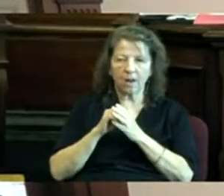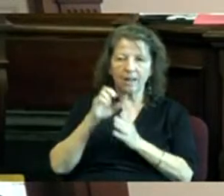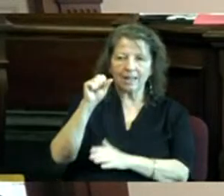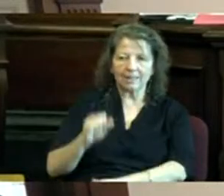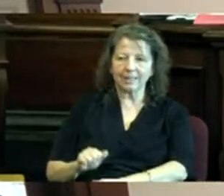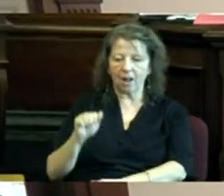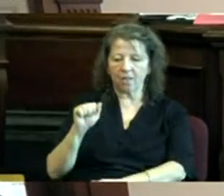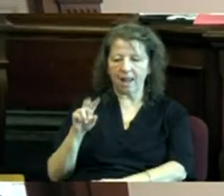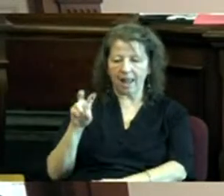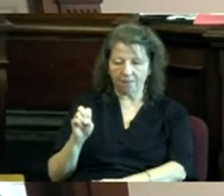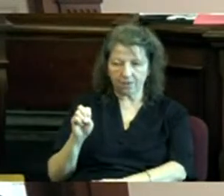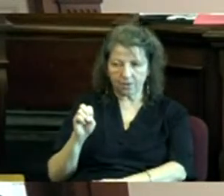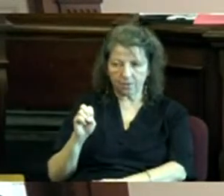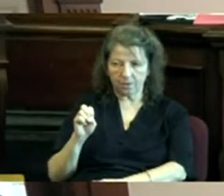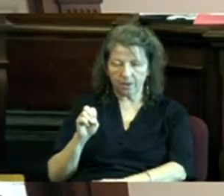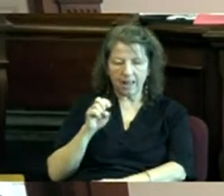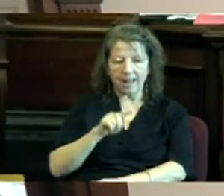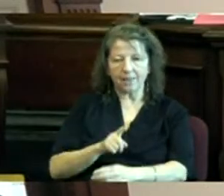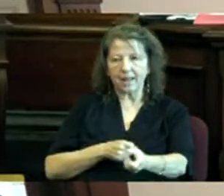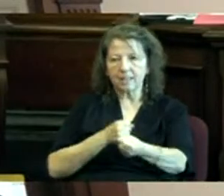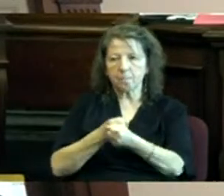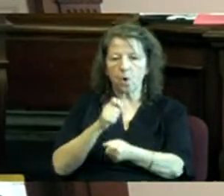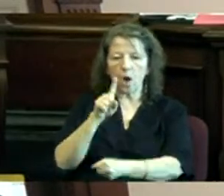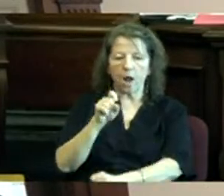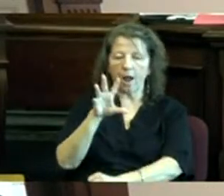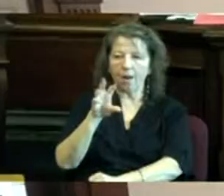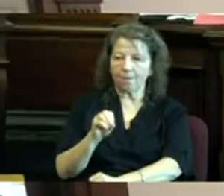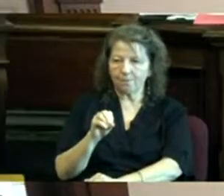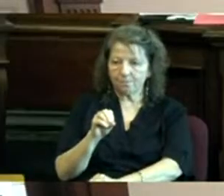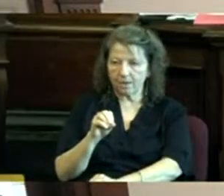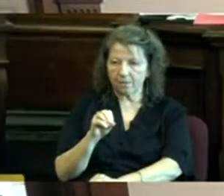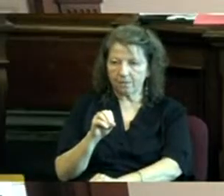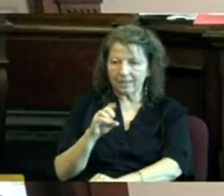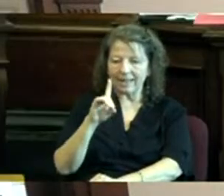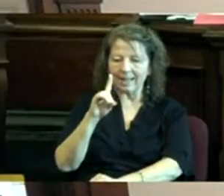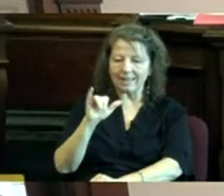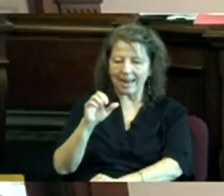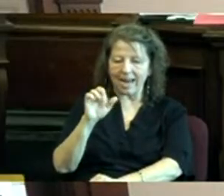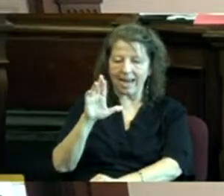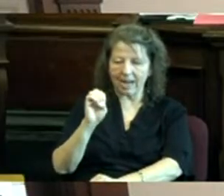care center on South Ave that has been around actually before